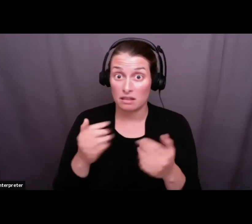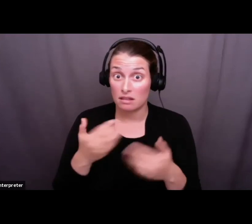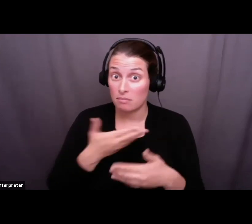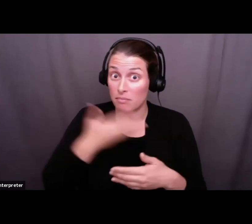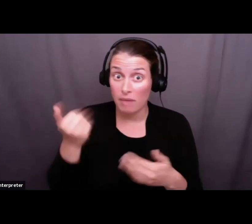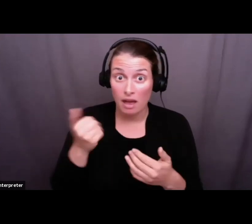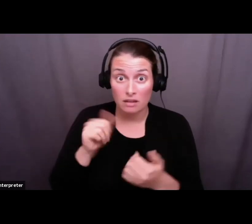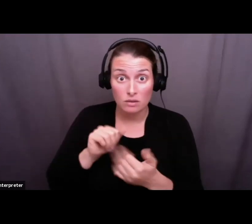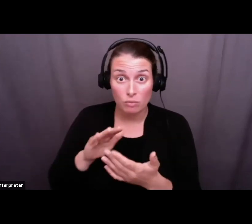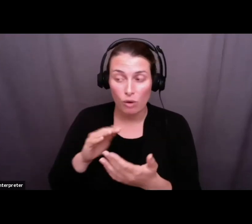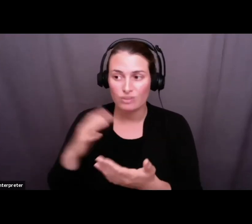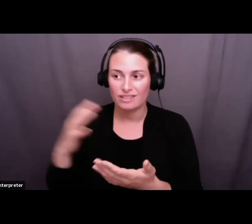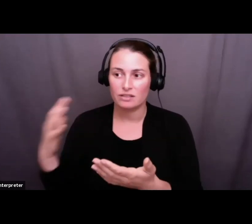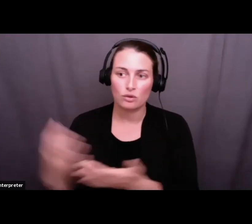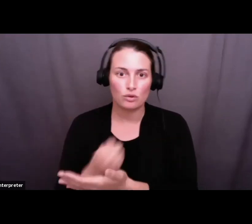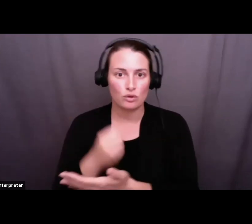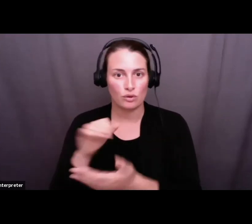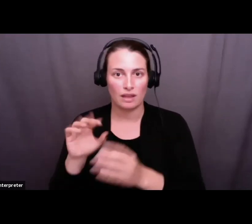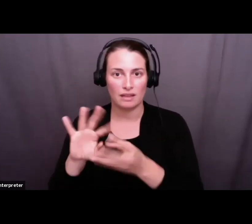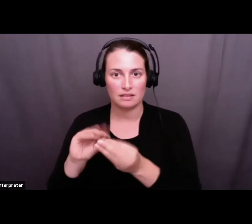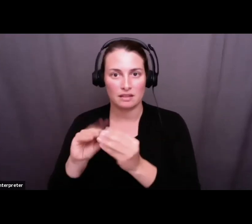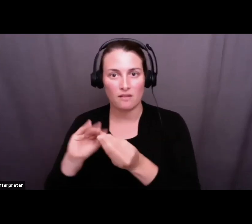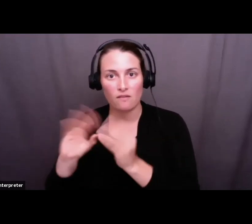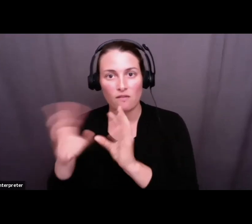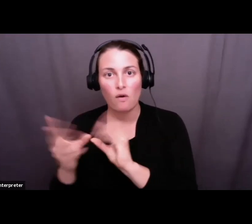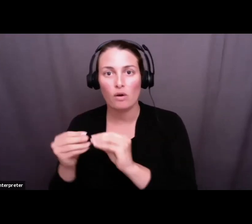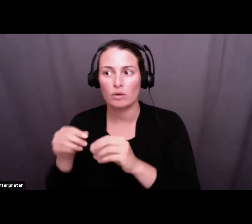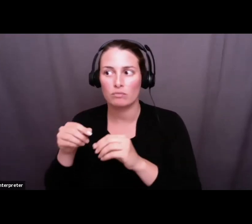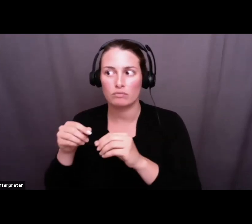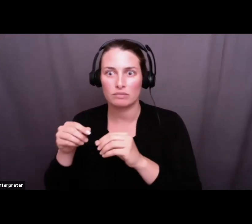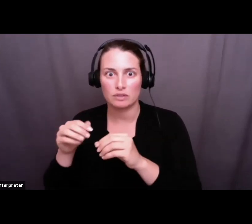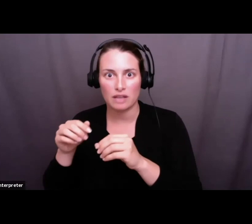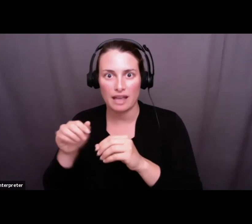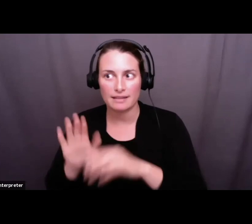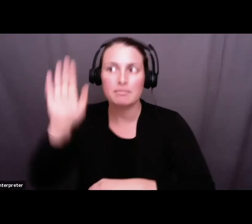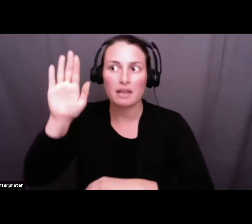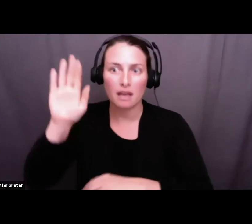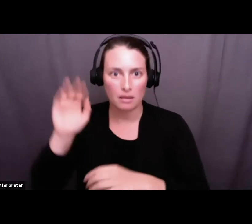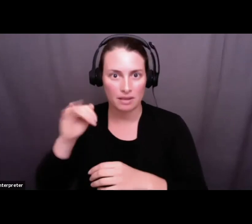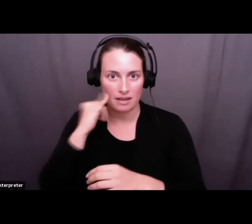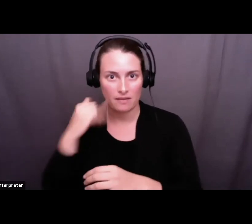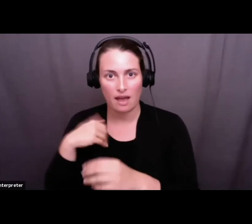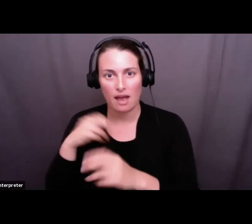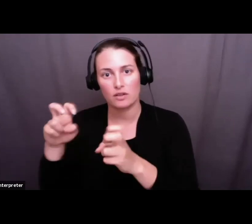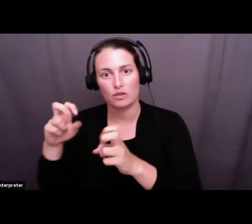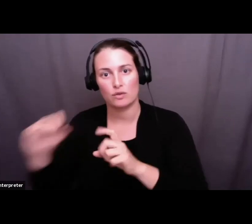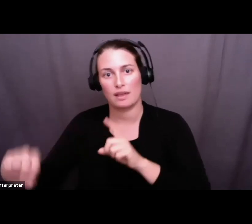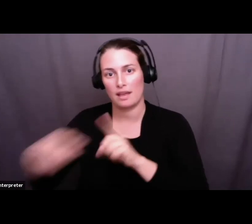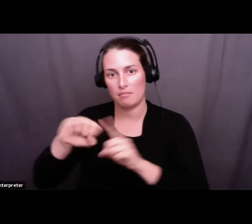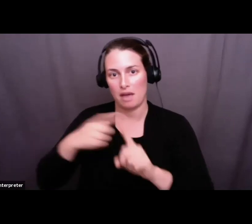and speak up when there is an issue that impacts us to make sure that we get some recognition